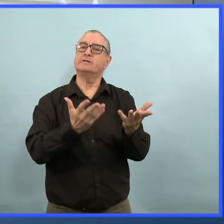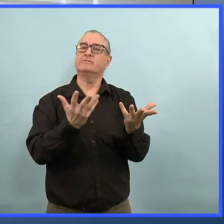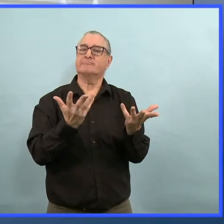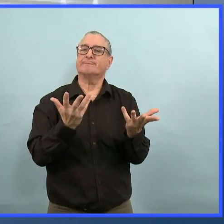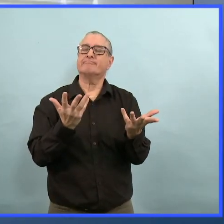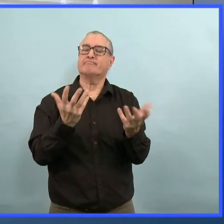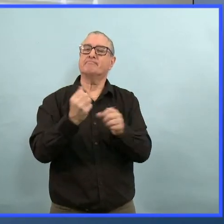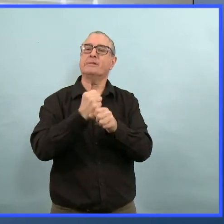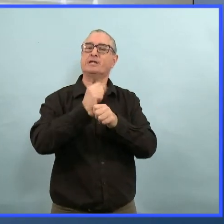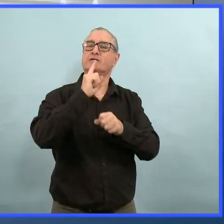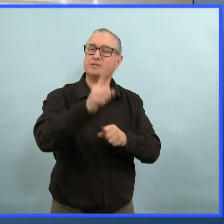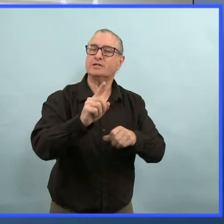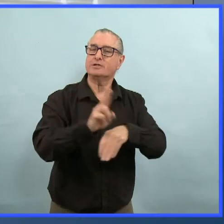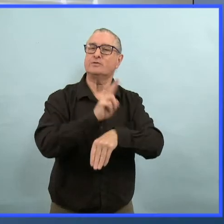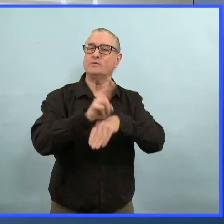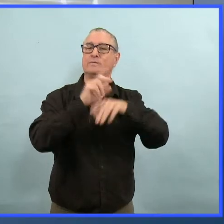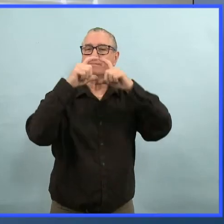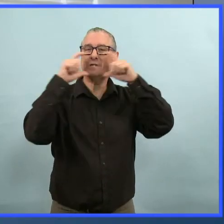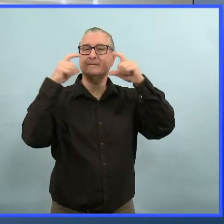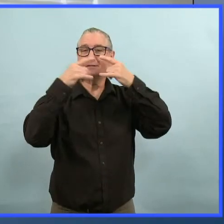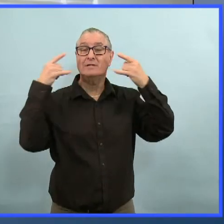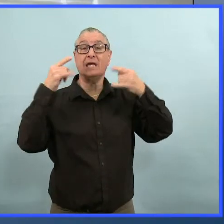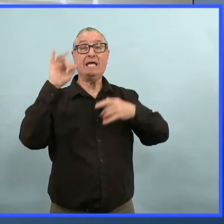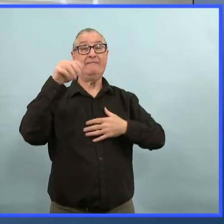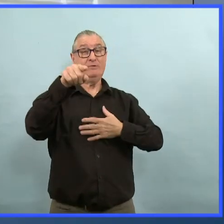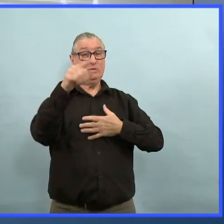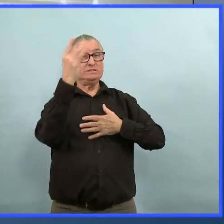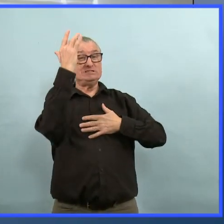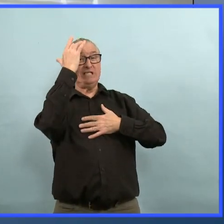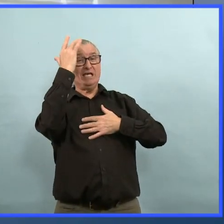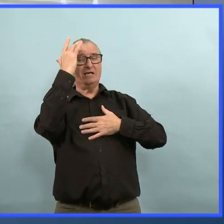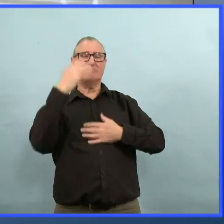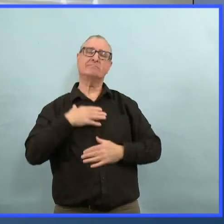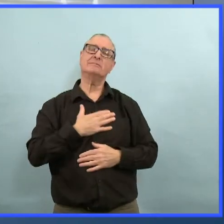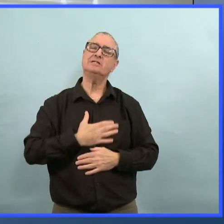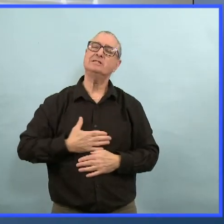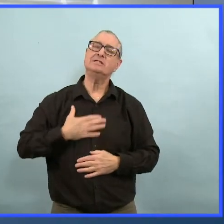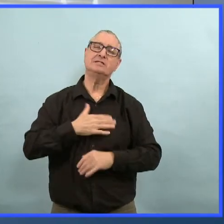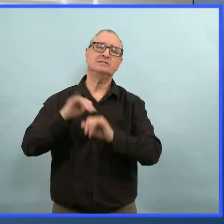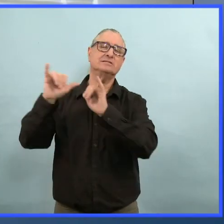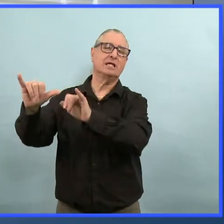uh in in those places if this thing can't be maintained um this is uh even more important